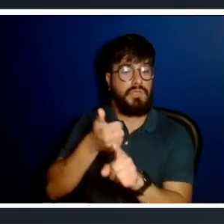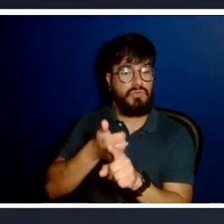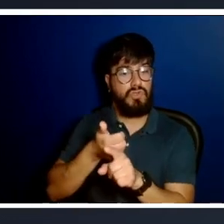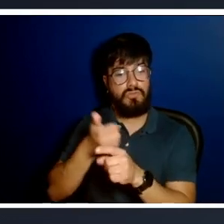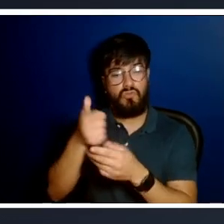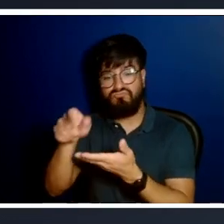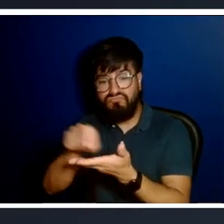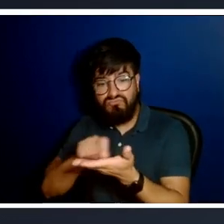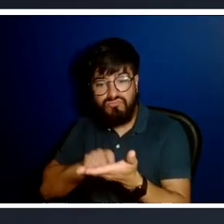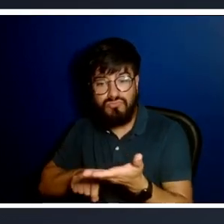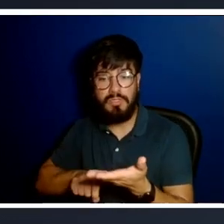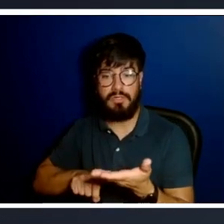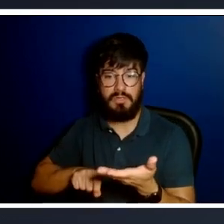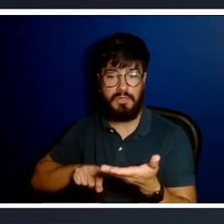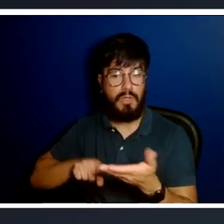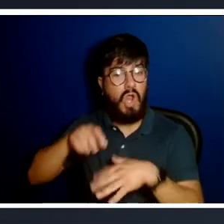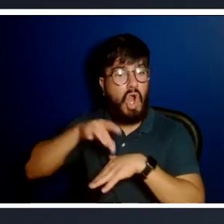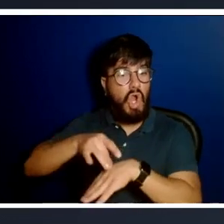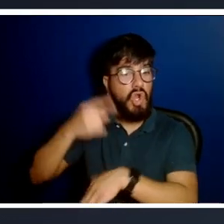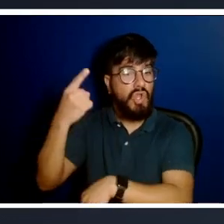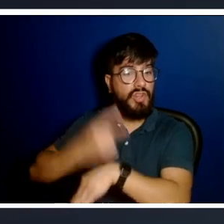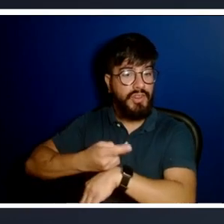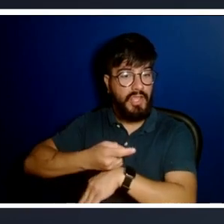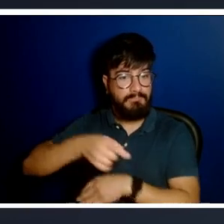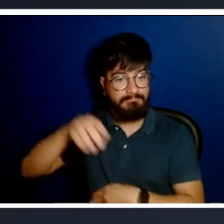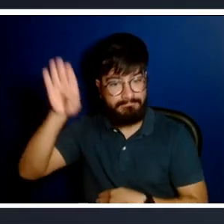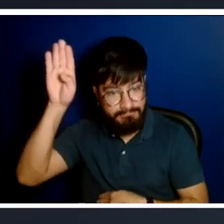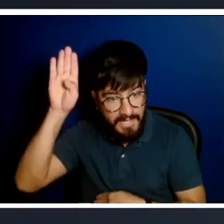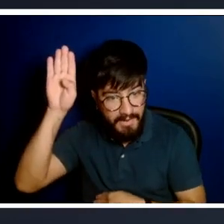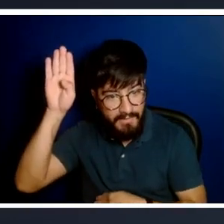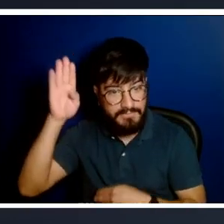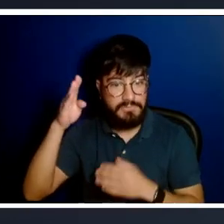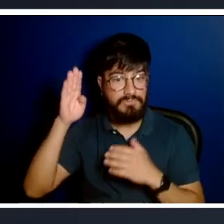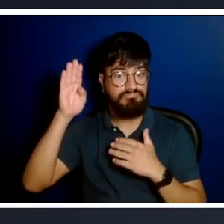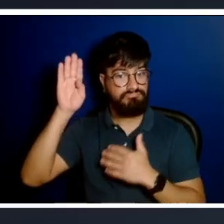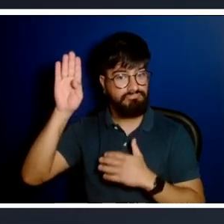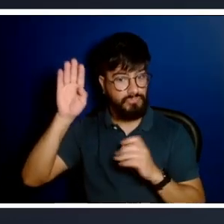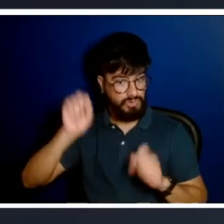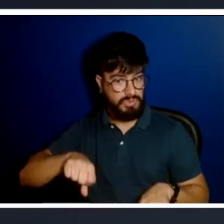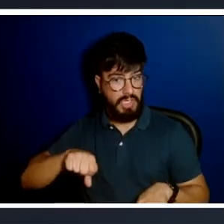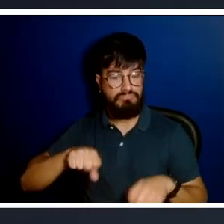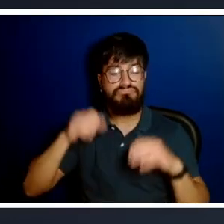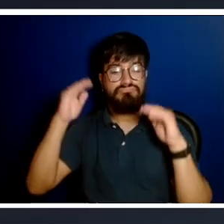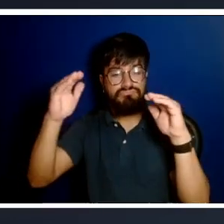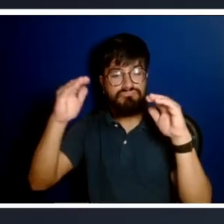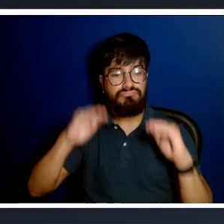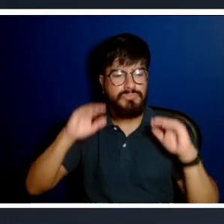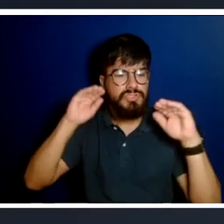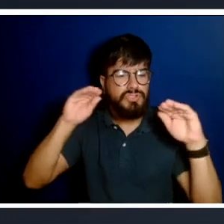doing the Earth Day pledge, which I'll show you in a second again, teaching others how they can help,